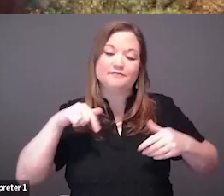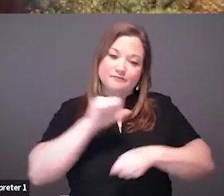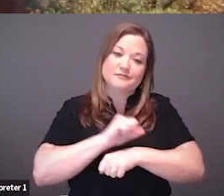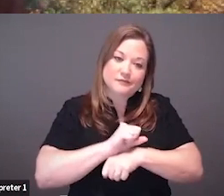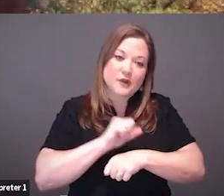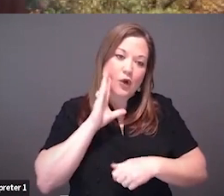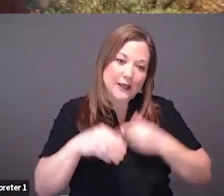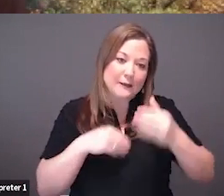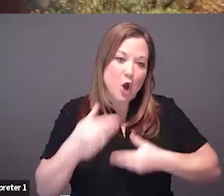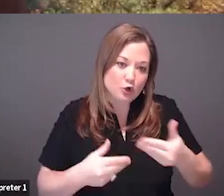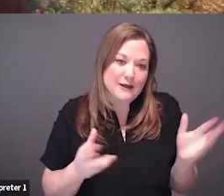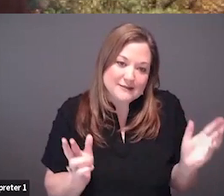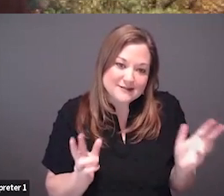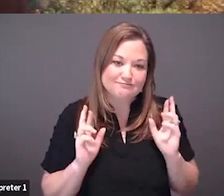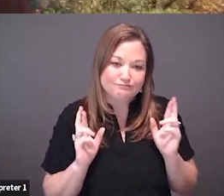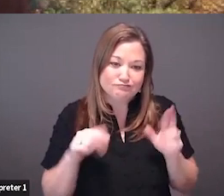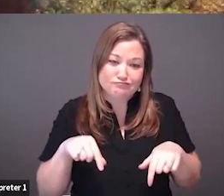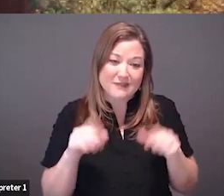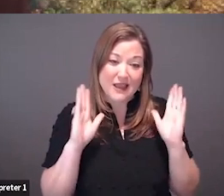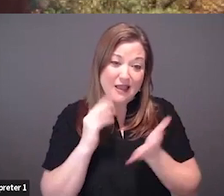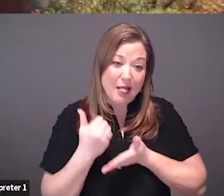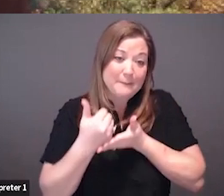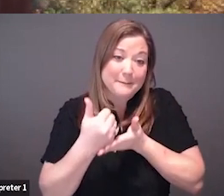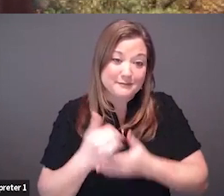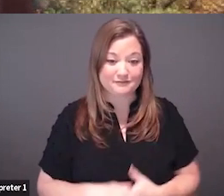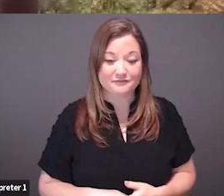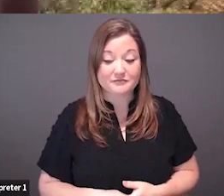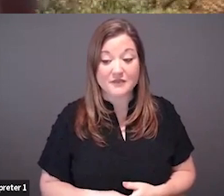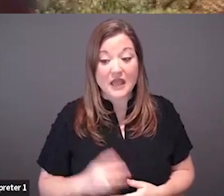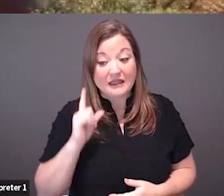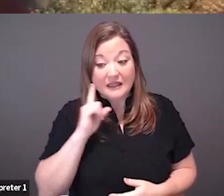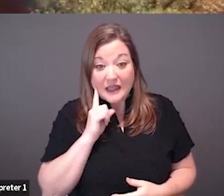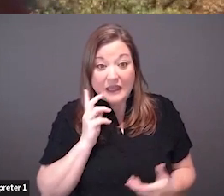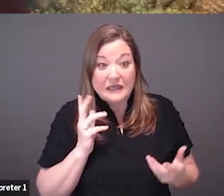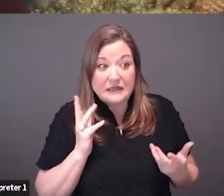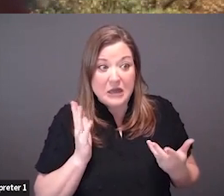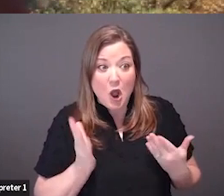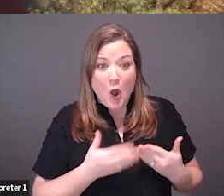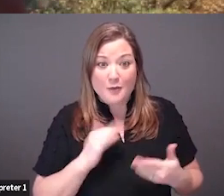This is about all I have prepared to speak on,